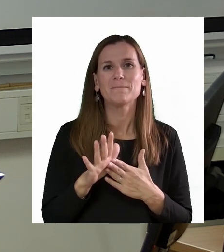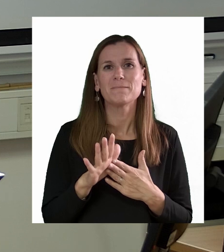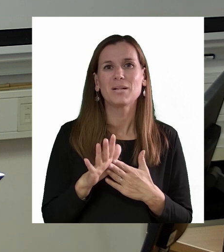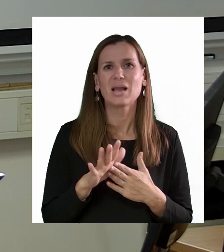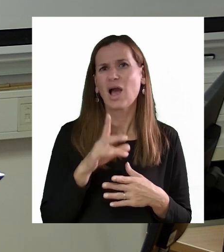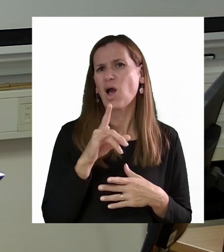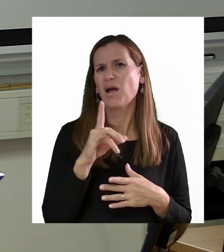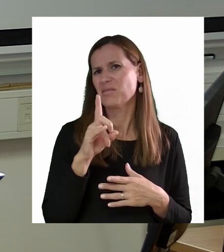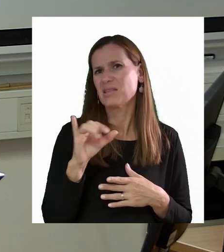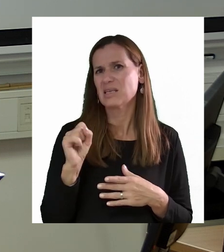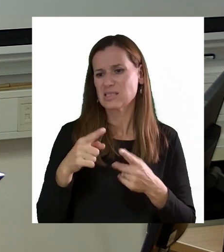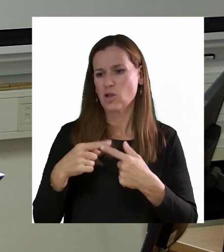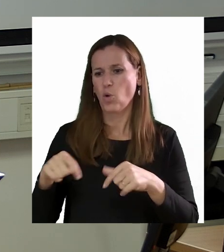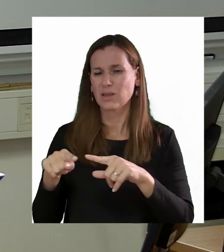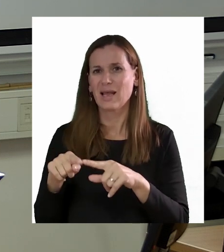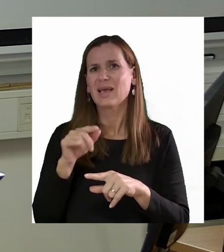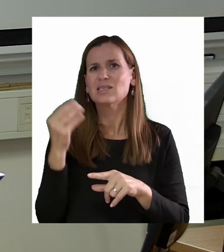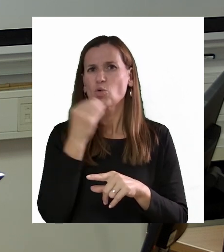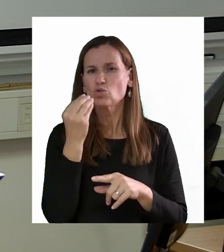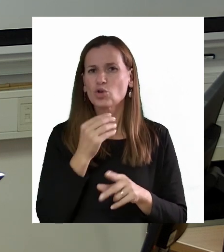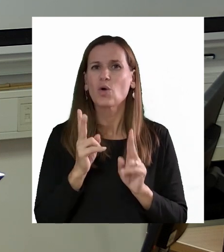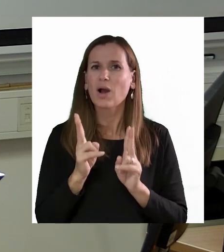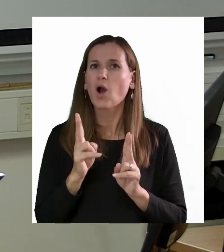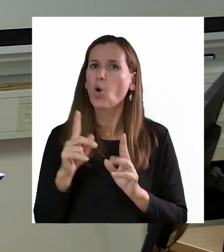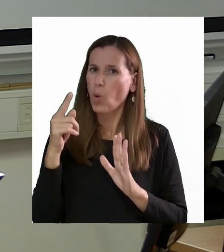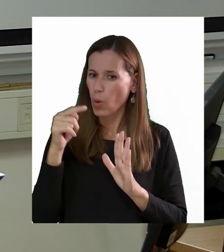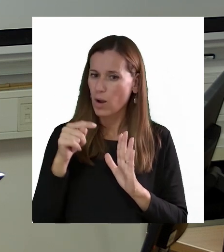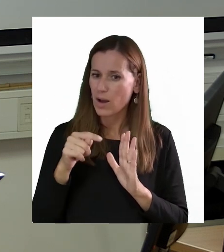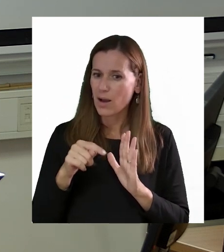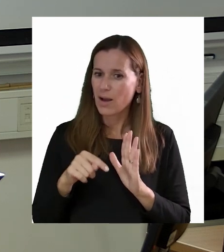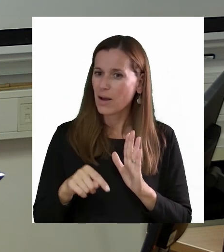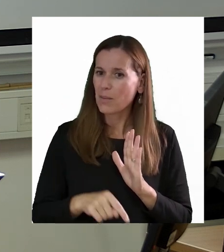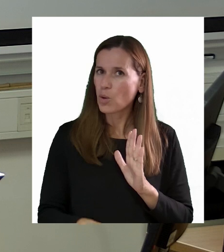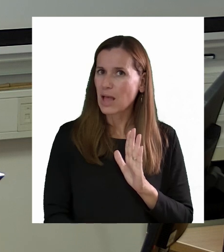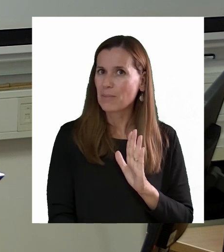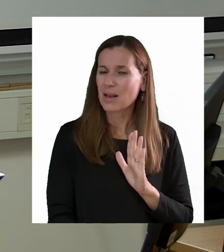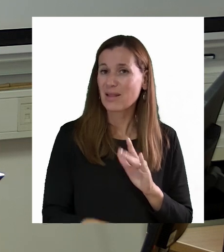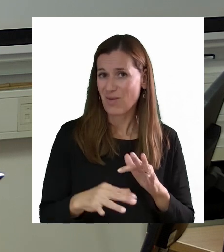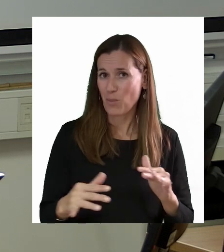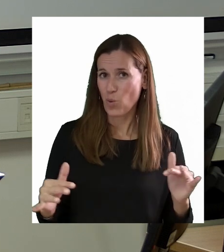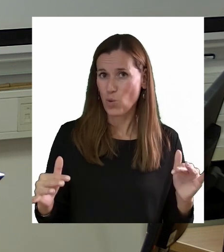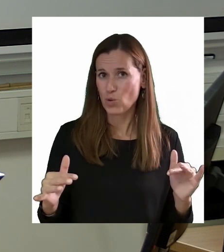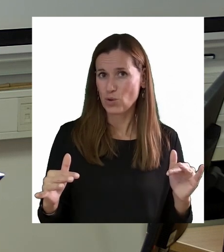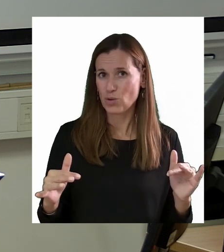who are learning how to diving into the sea. As you know, the advantages of VR